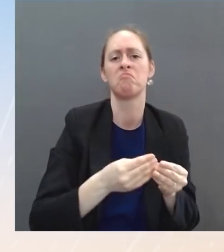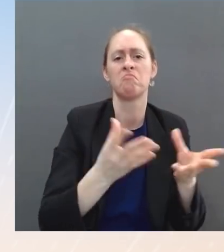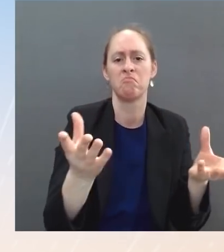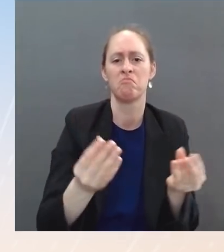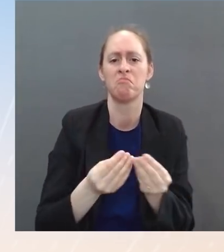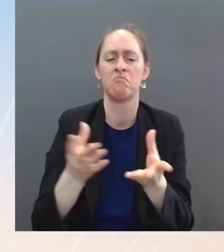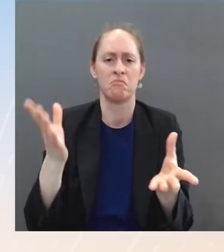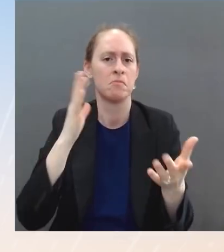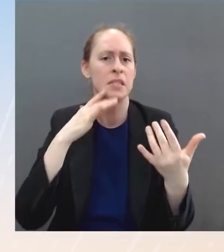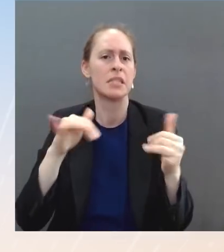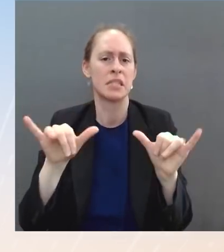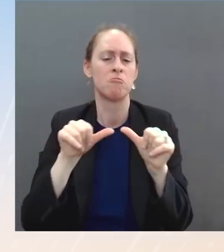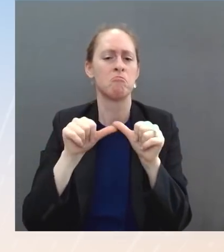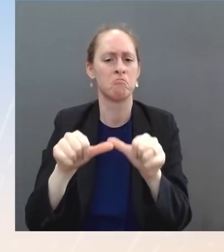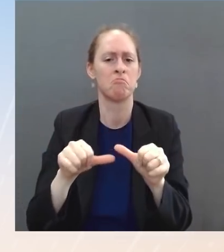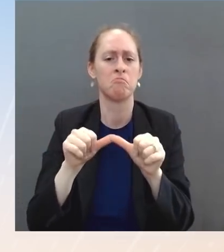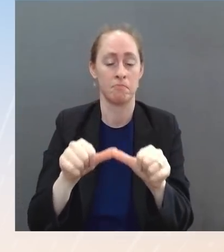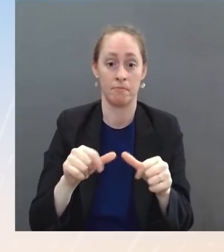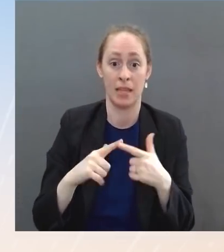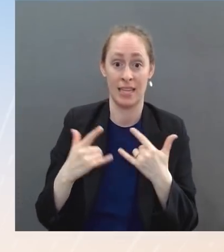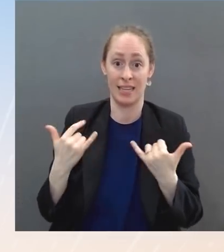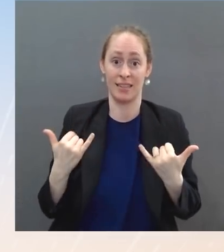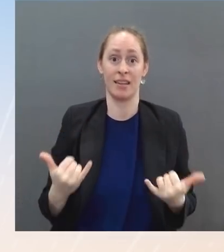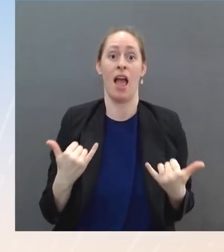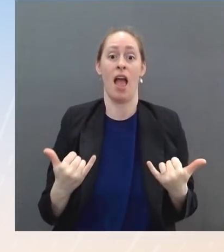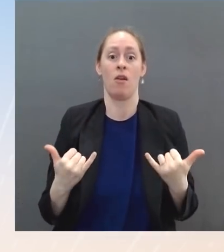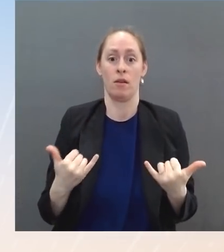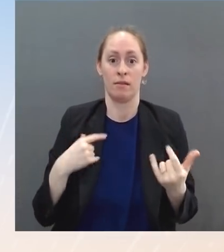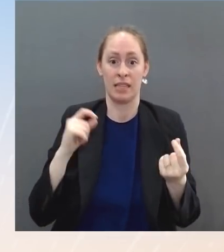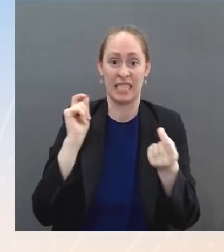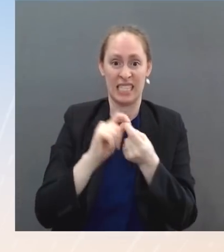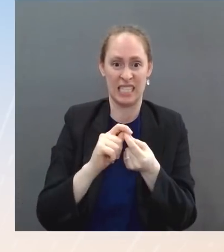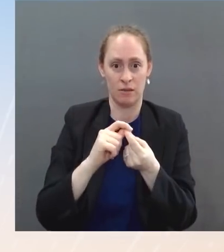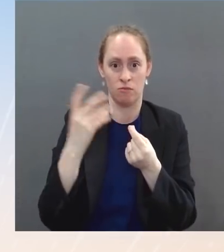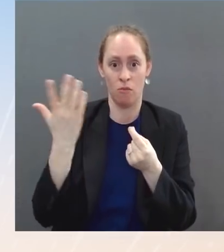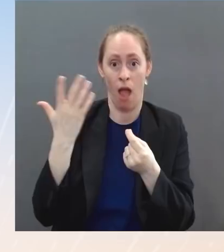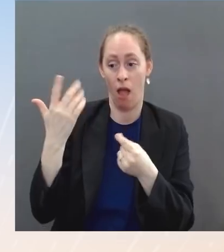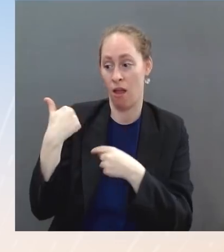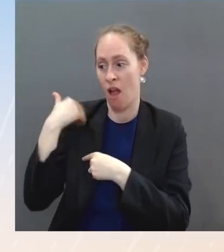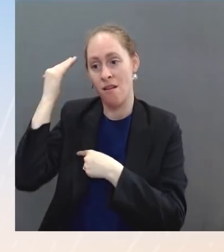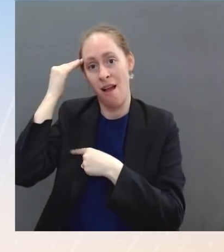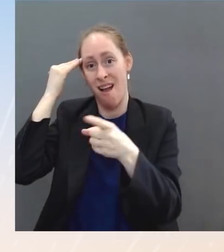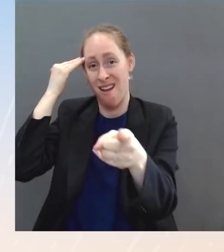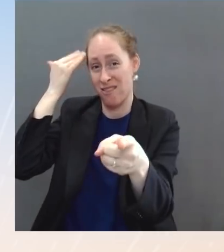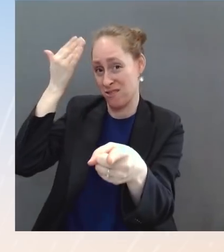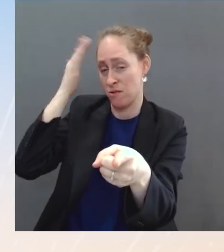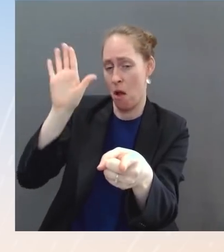of what we may know that you don't know. But I would just say and reiterate what Jake said, which is we're going to use every tool at our disposal